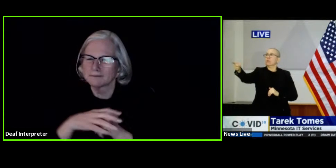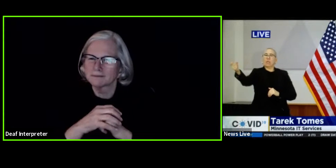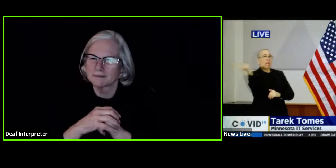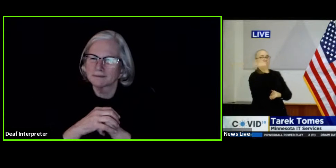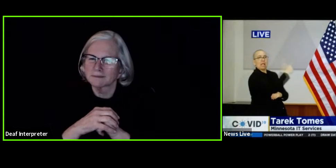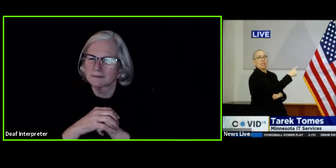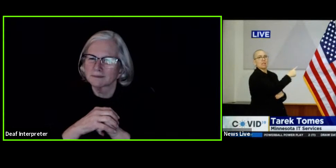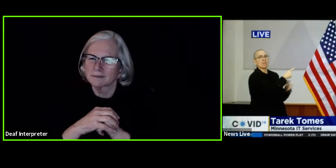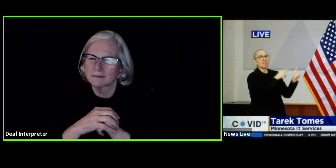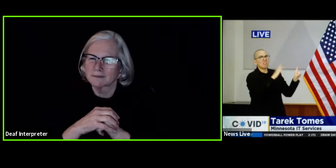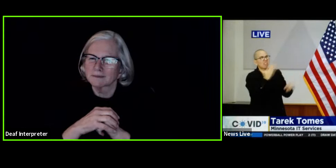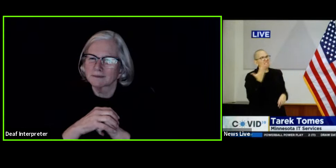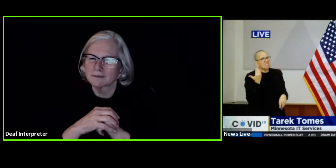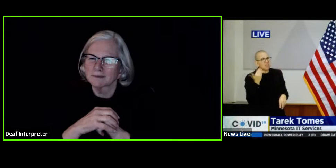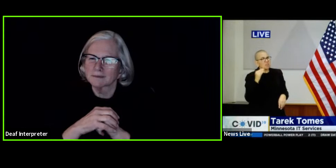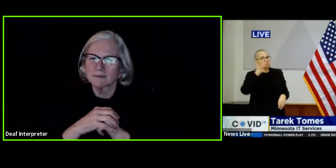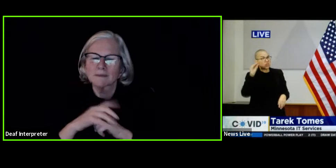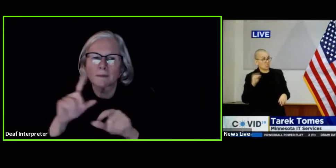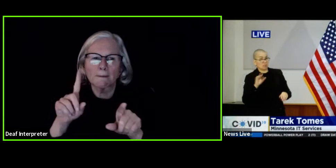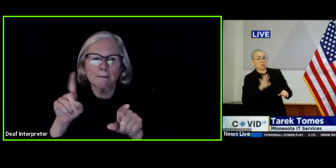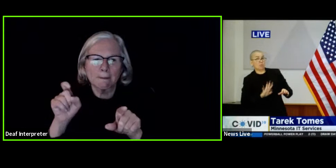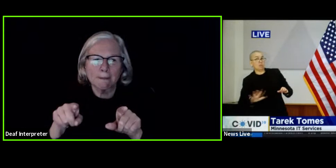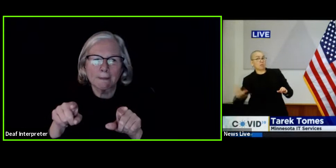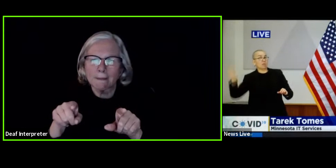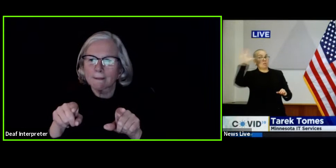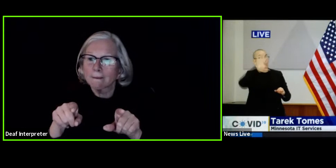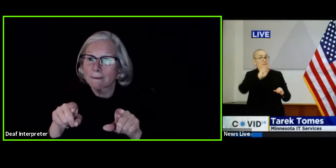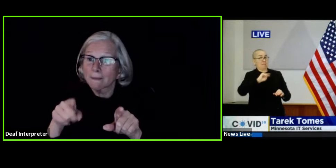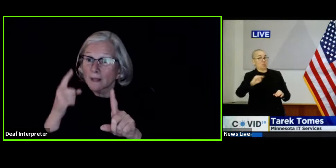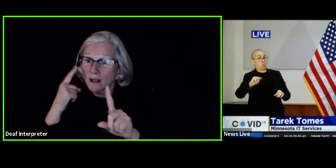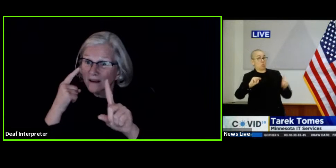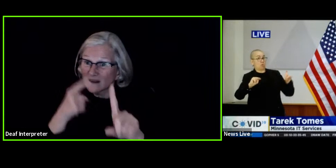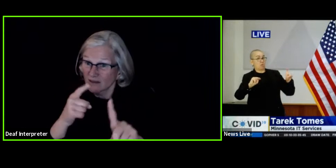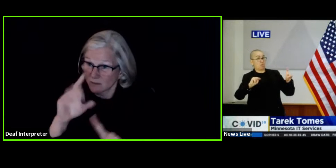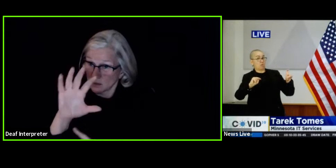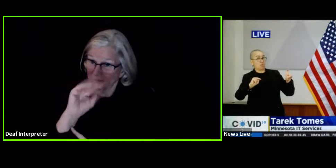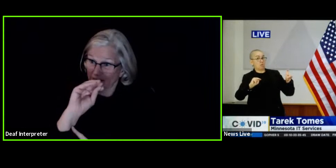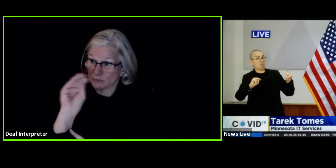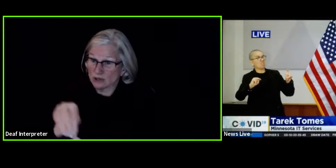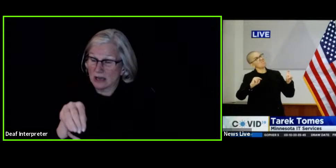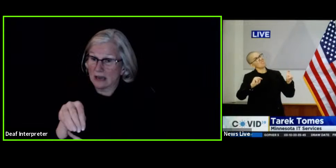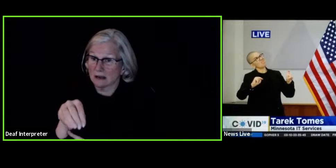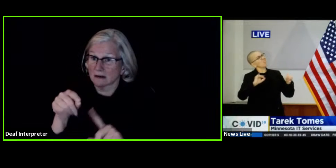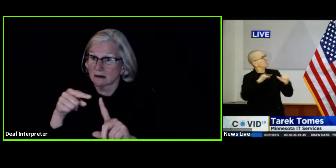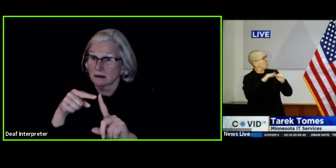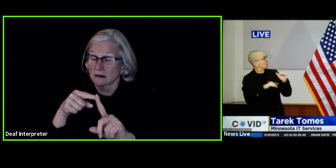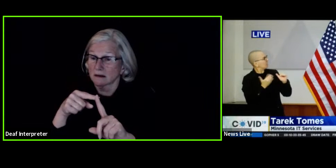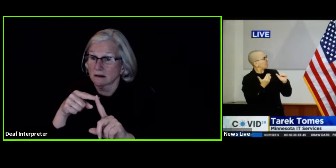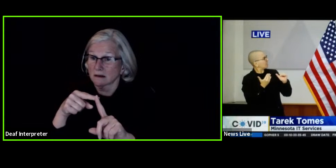≫ Reporter: ALL THE WAY ACROSS THE STATE -- ≫ ABSOLUTELY, AND THAT'S WHY THE COMMUNITY ASPECT OF THIS, EVEN